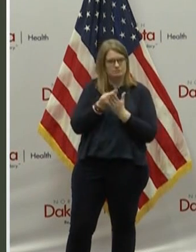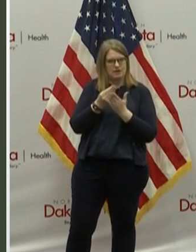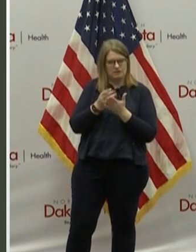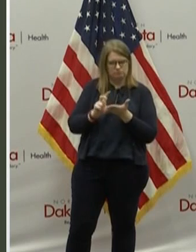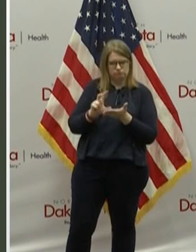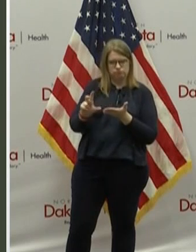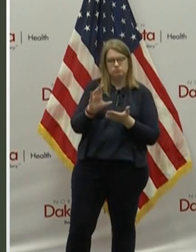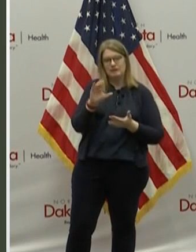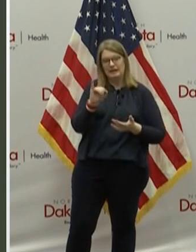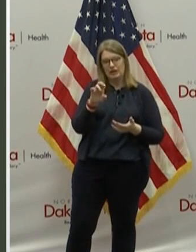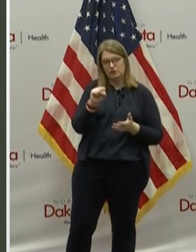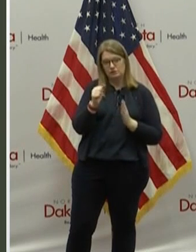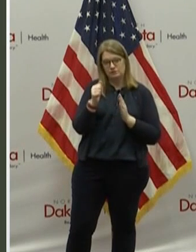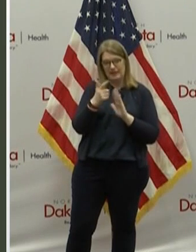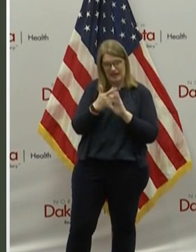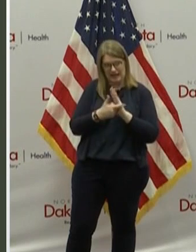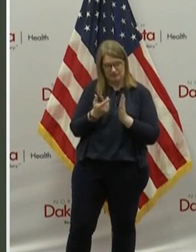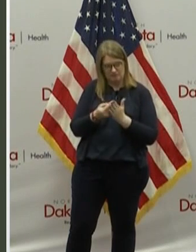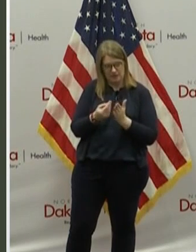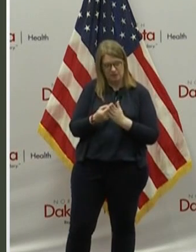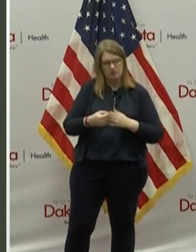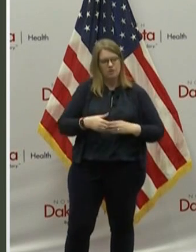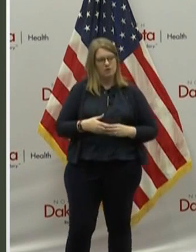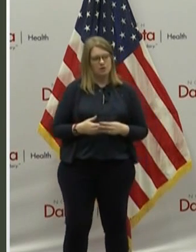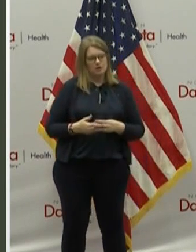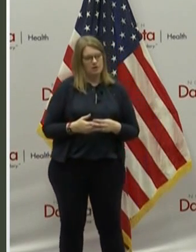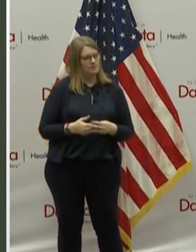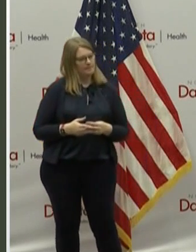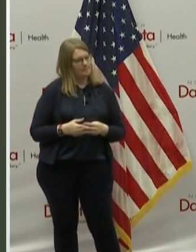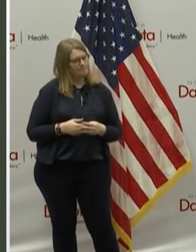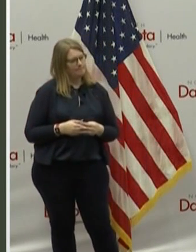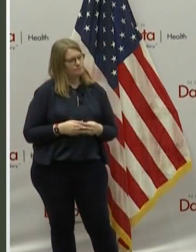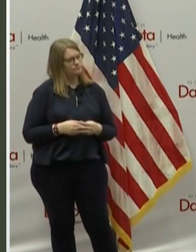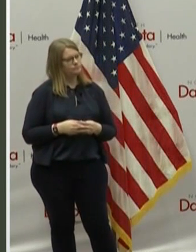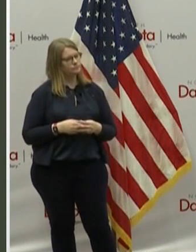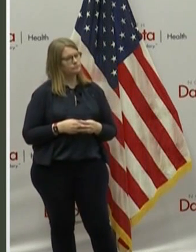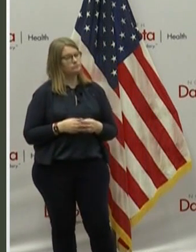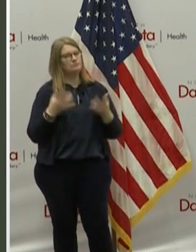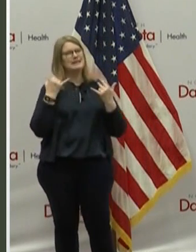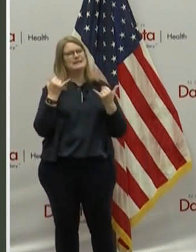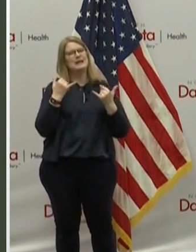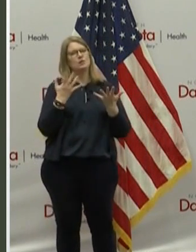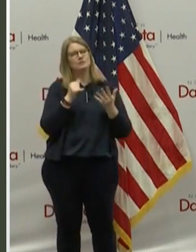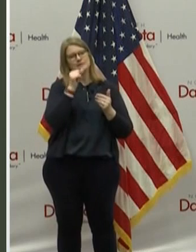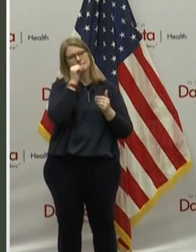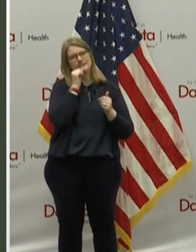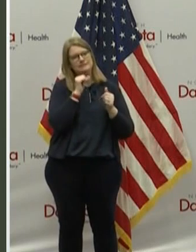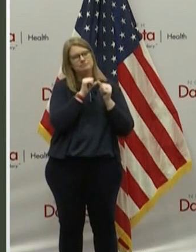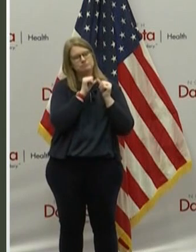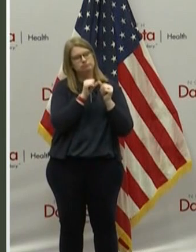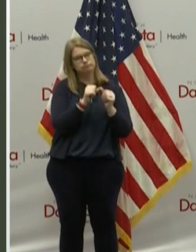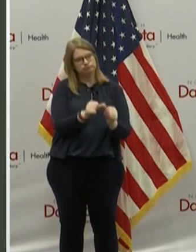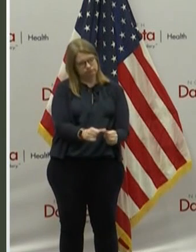AGENCY TO PROVIDE 60 NURSING STAFF FOR HOSPITALS AND NURSING HOMES. THOSE ARE FUNDED WITH CARES ACT